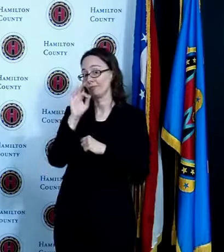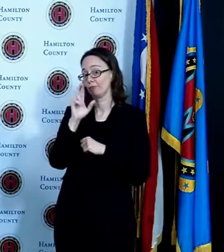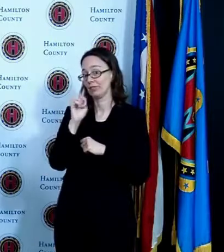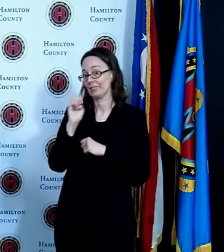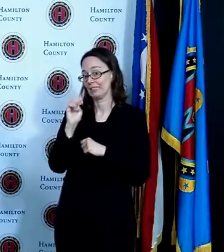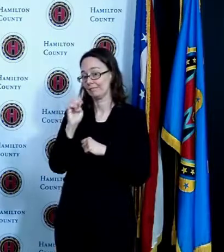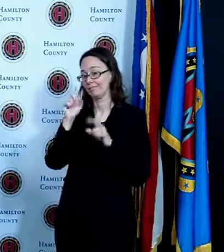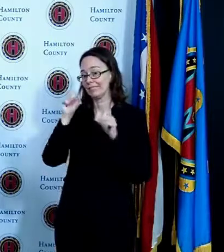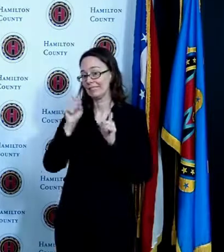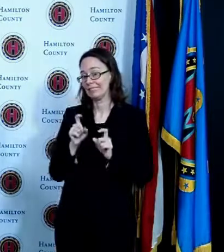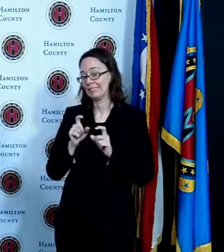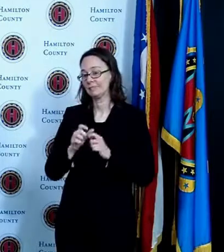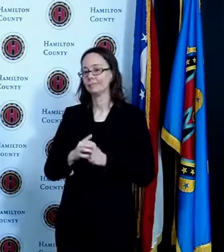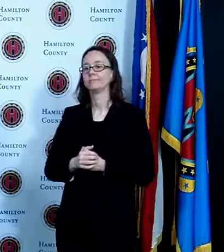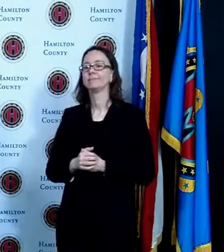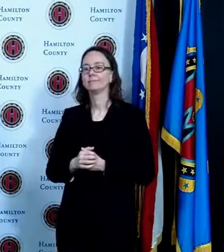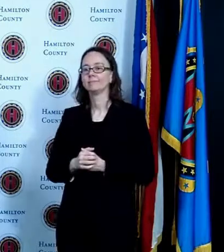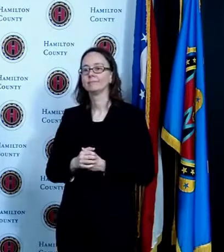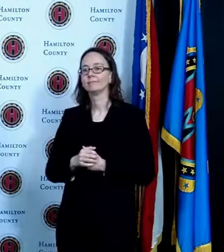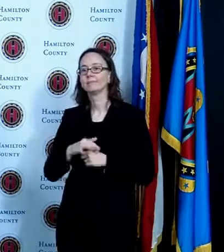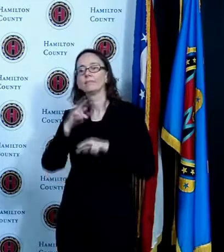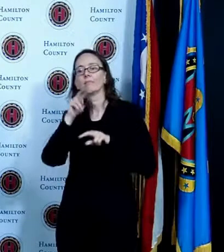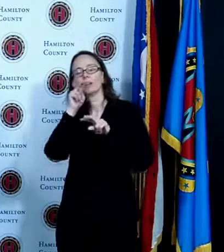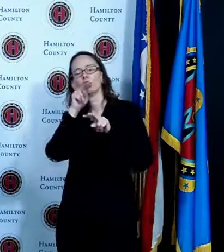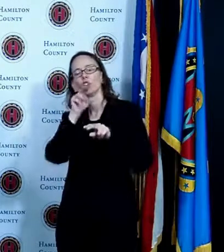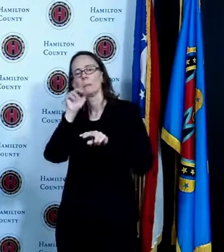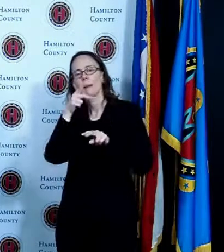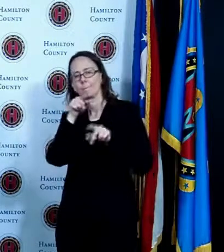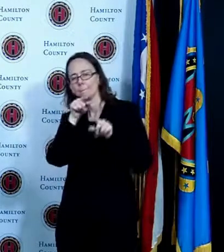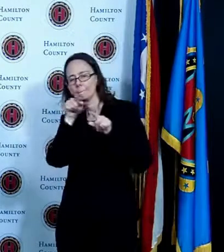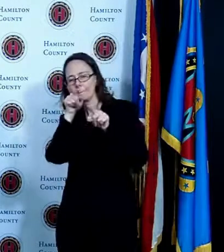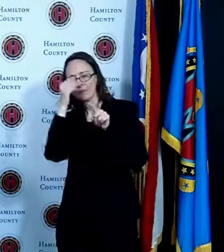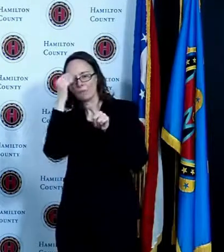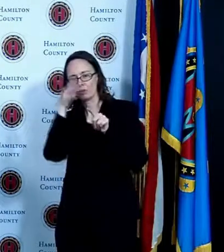reminding people that social distancing is critical for controlling the spread